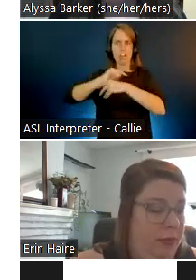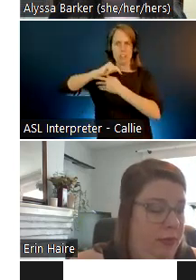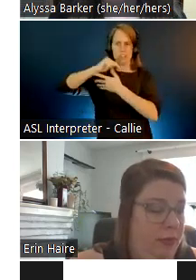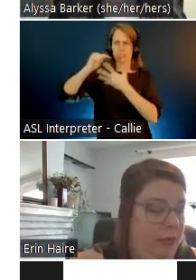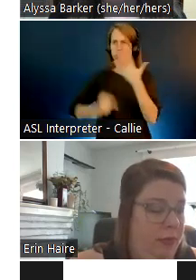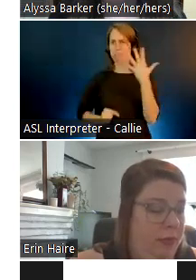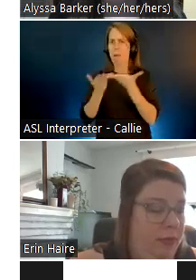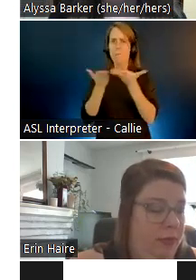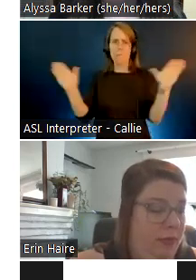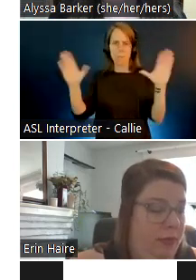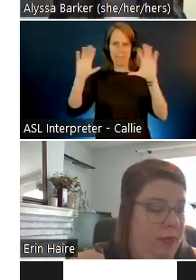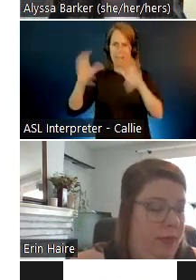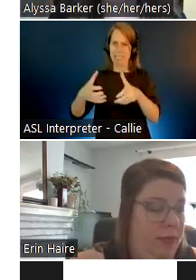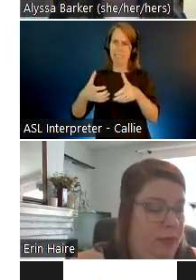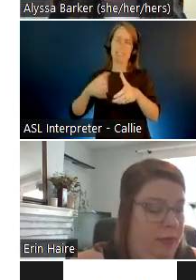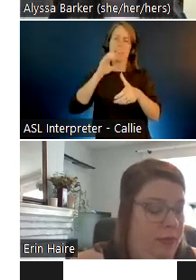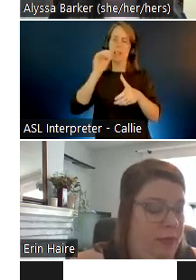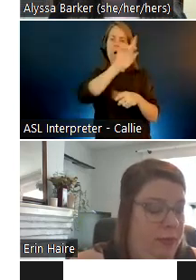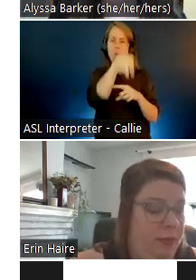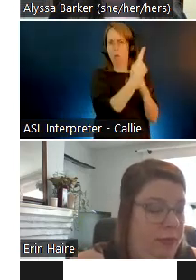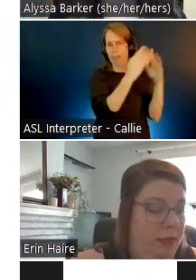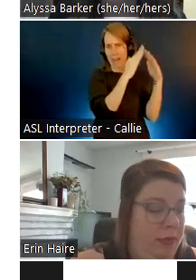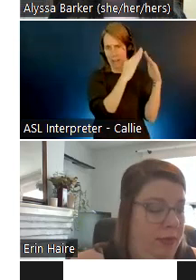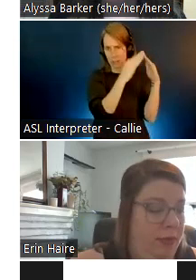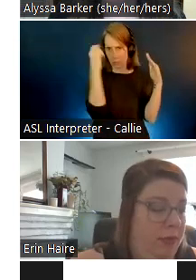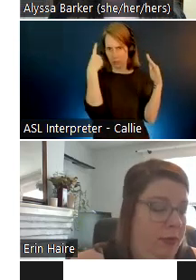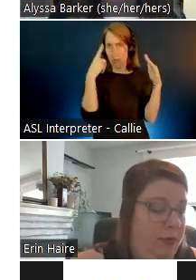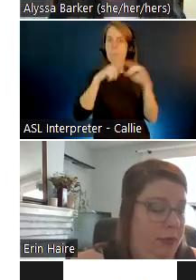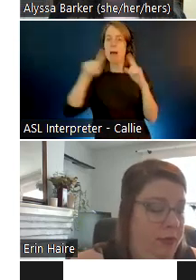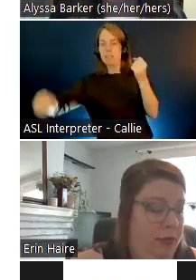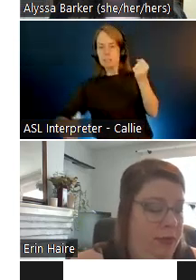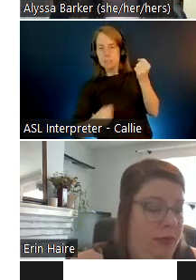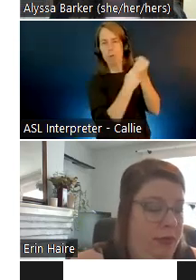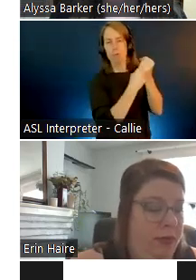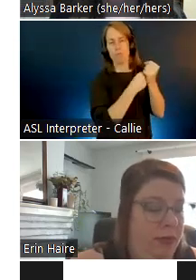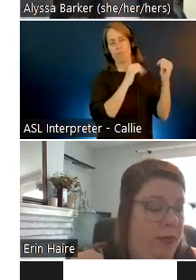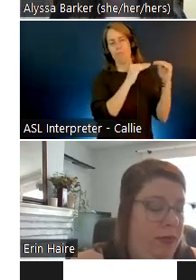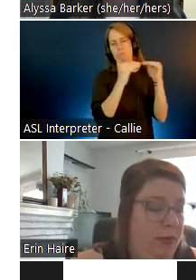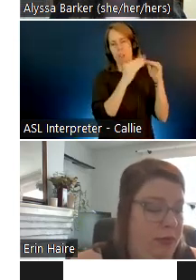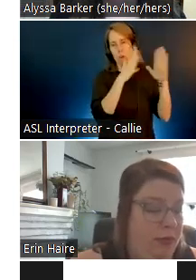complement to the fair housing act amendments title three which we were talking about earlier